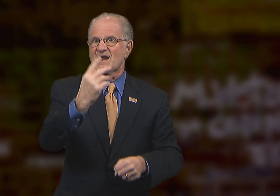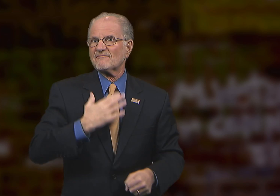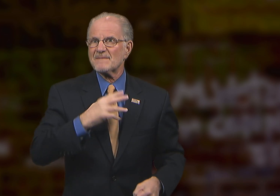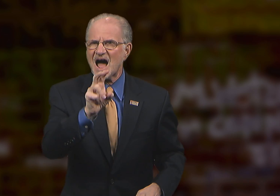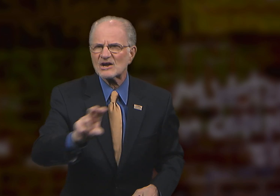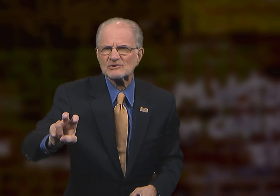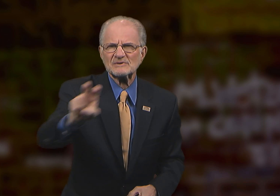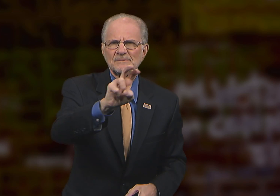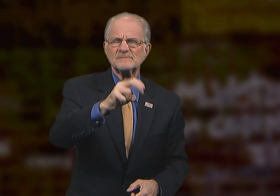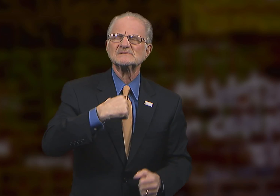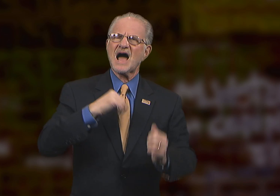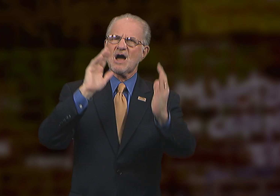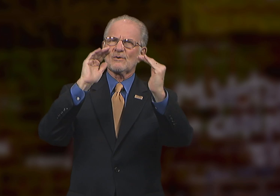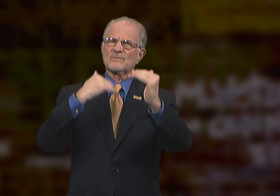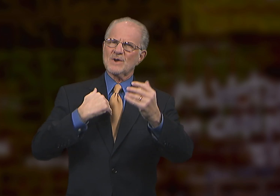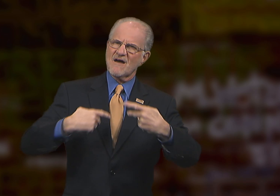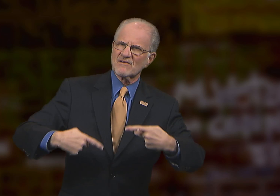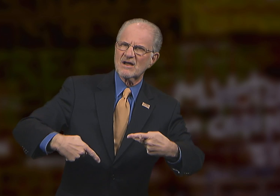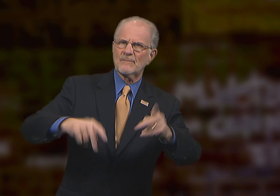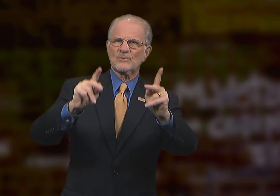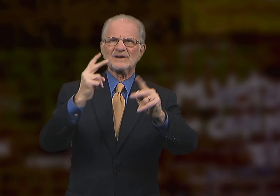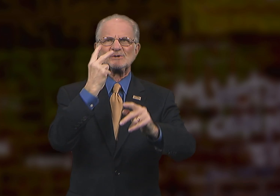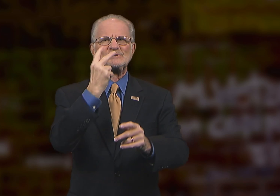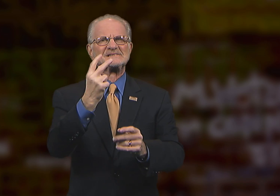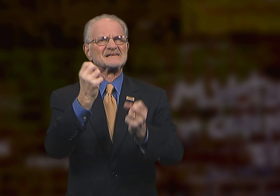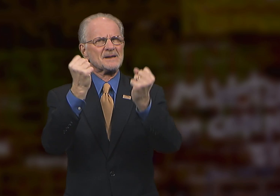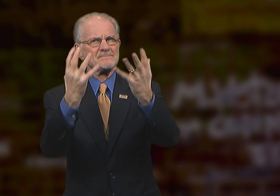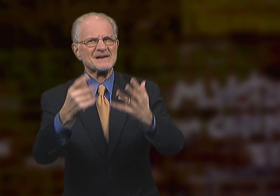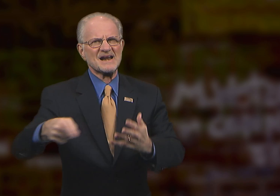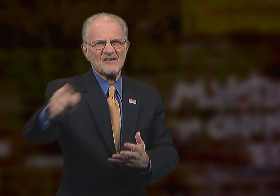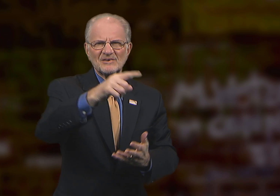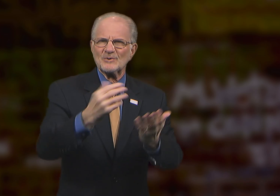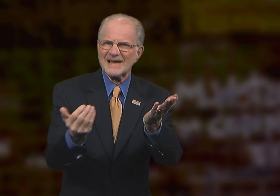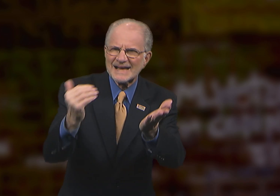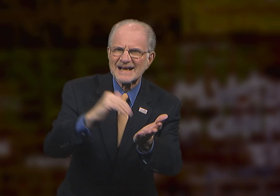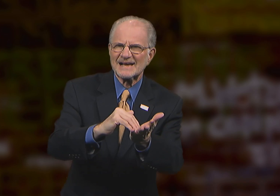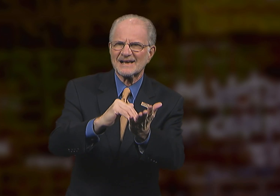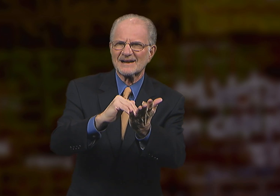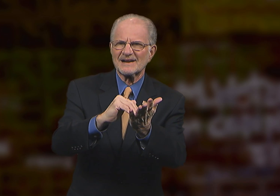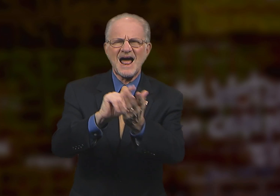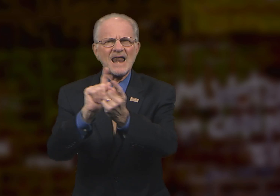I hope I have the opportunity to see many of you again,